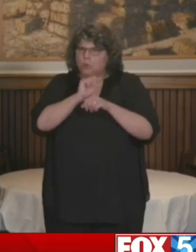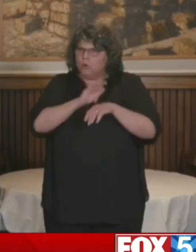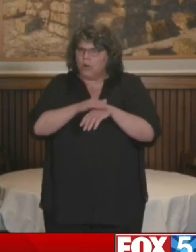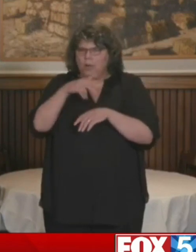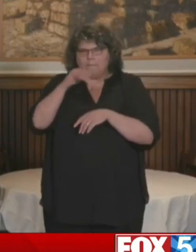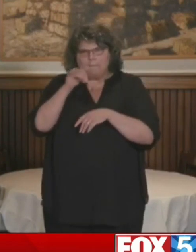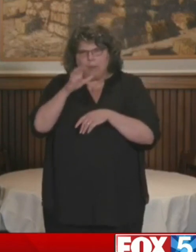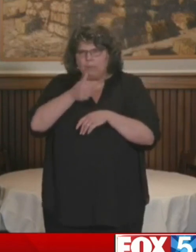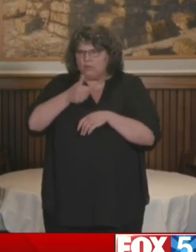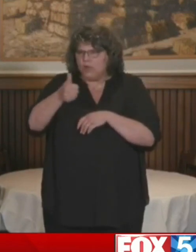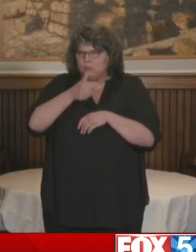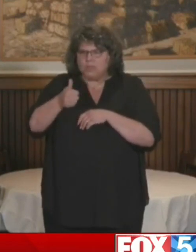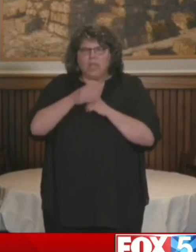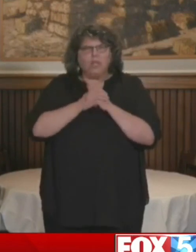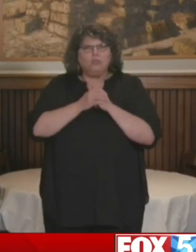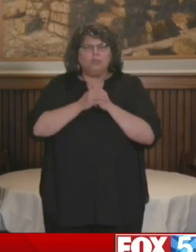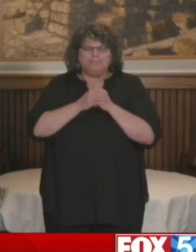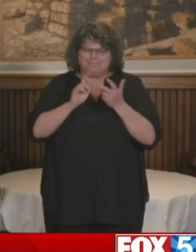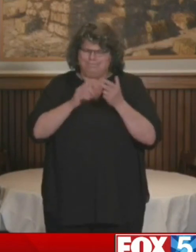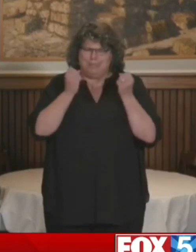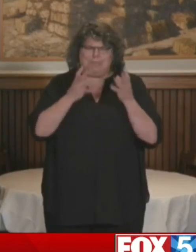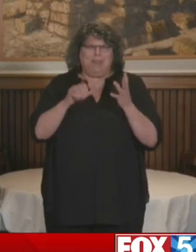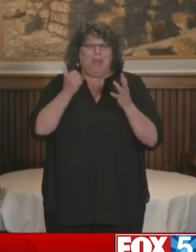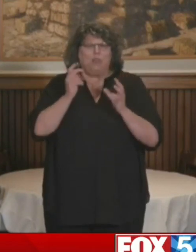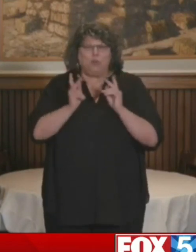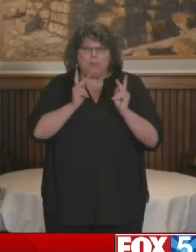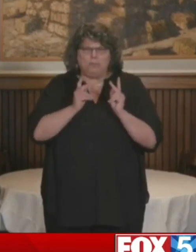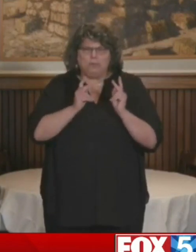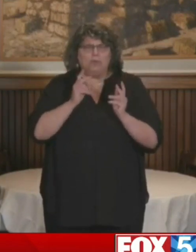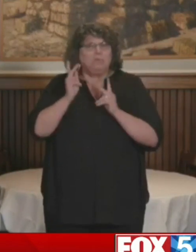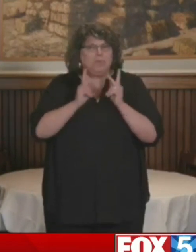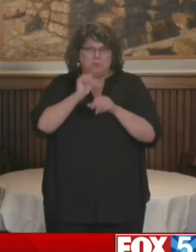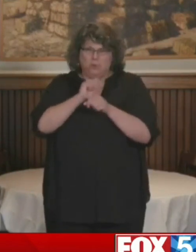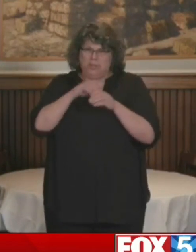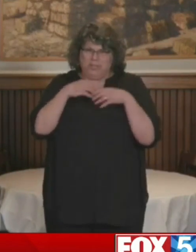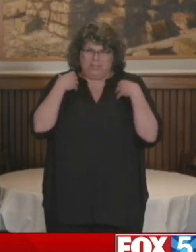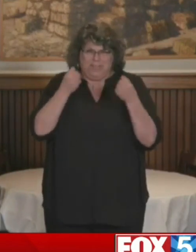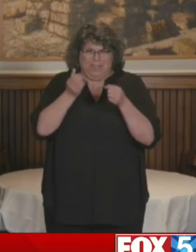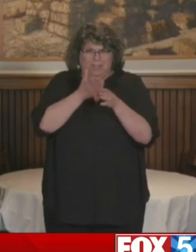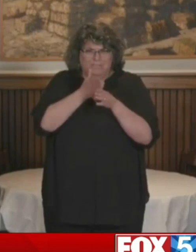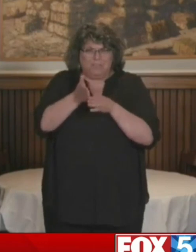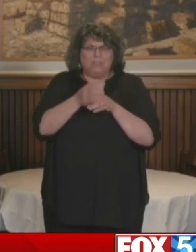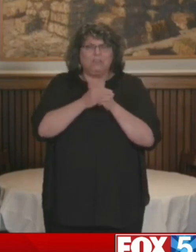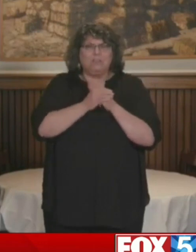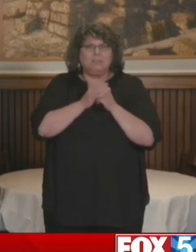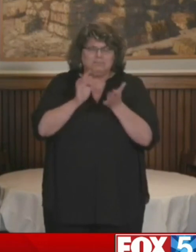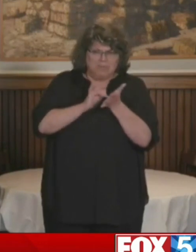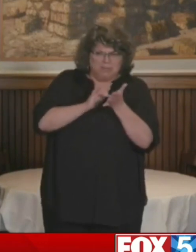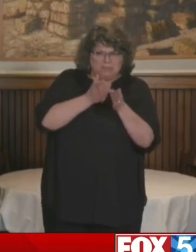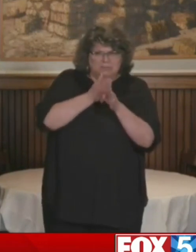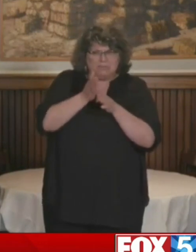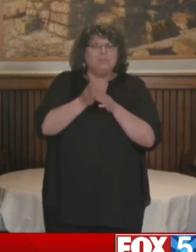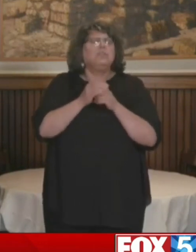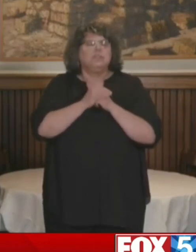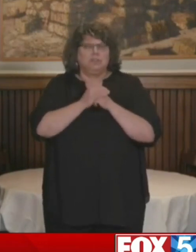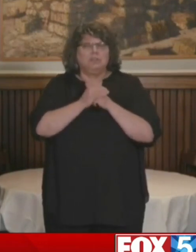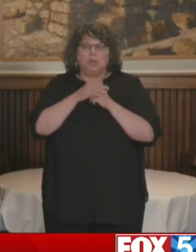ESSENTIAL WORK FORCE. WE KNOW THAT PROTECTING OUR GROCERY STORE WORKERS ARE THOSE WHO WORK ON PUBLIC TRANSPORTATION